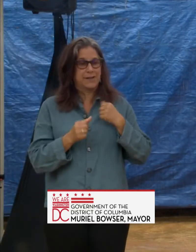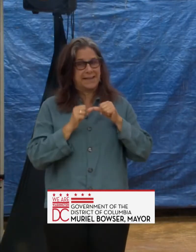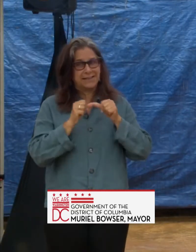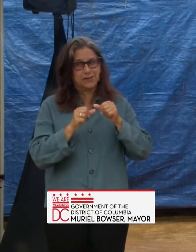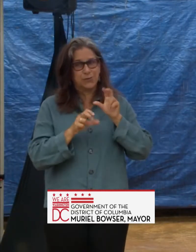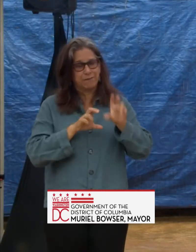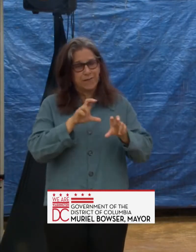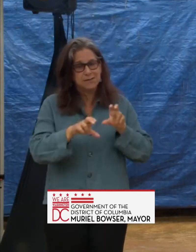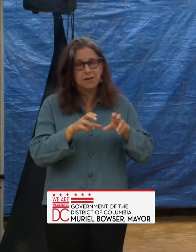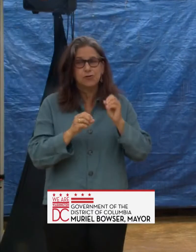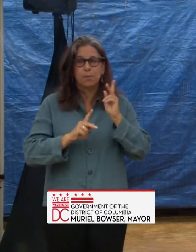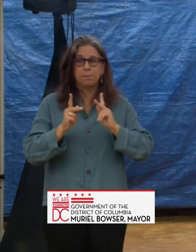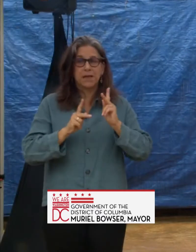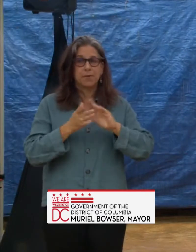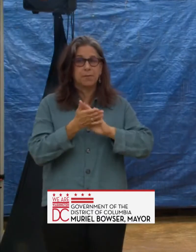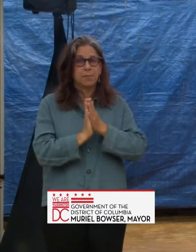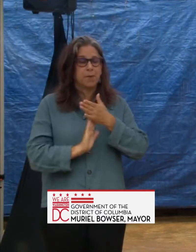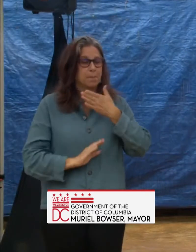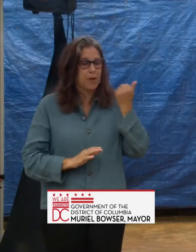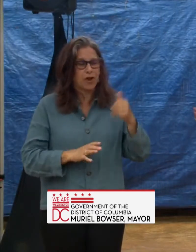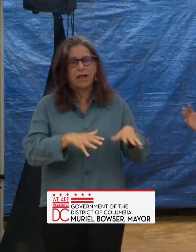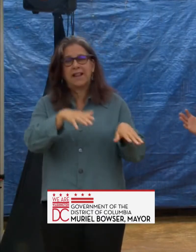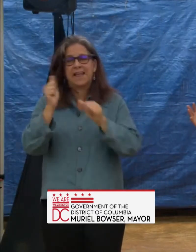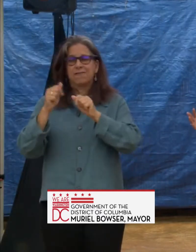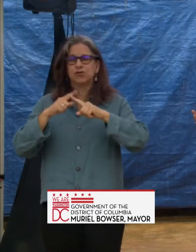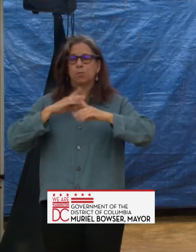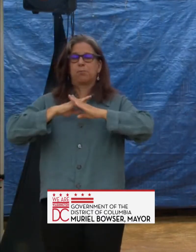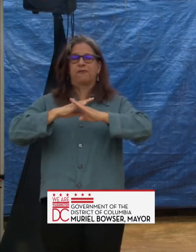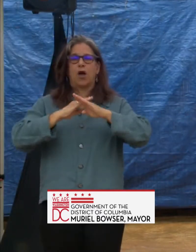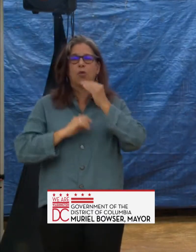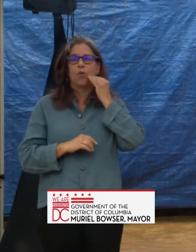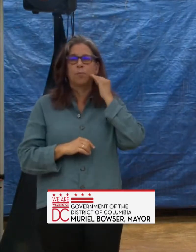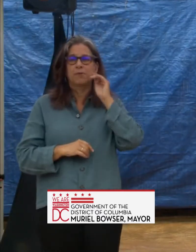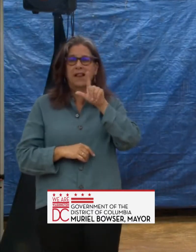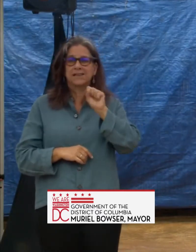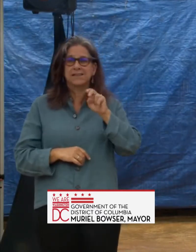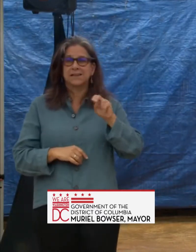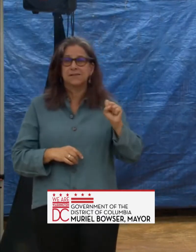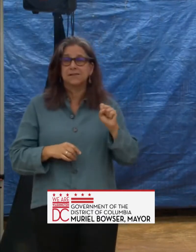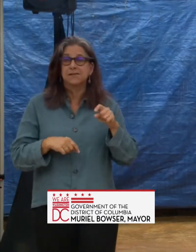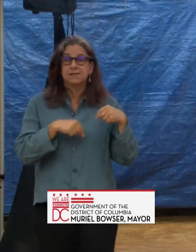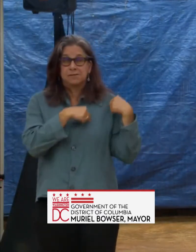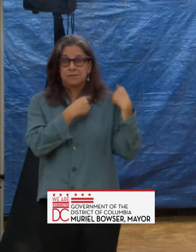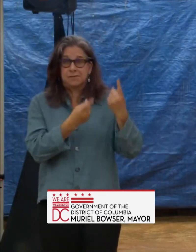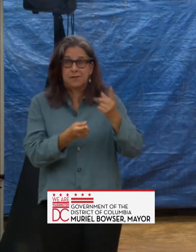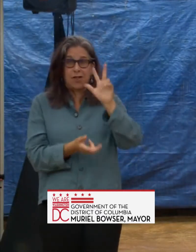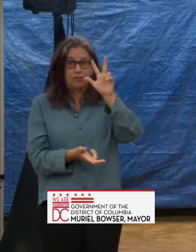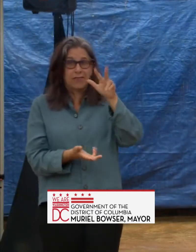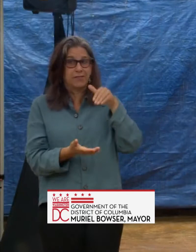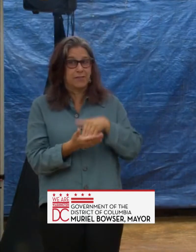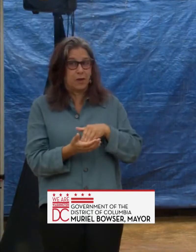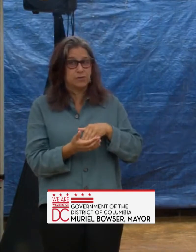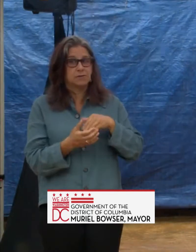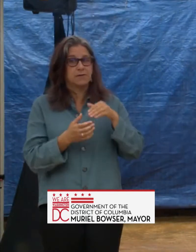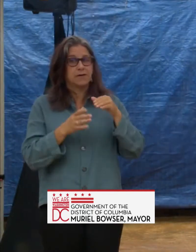MORE THAN 3,000 FAMILIES HAVE NOT EVEN HAD TO ENTER D.C. GENERAL OR A SHELTER BECAUSE THEY GOT THE HELP THEY NEEDED TO